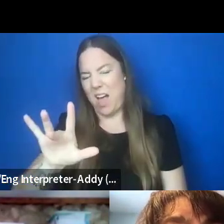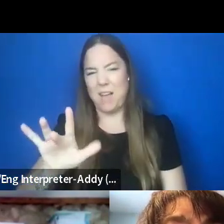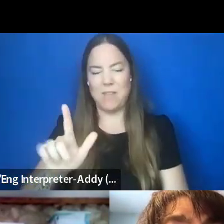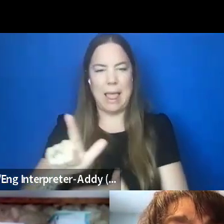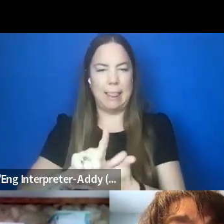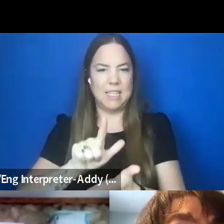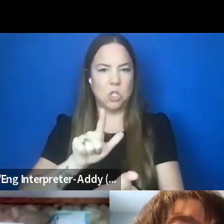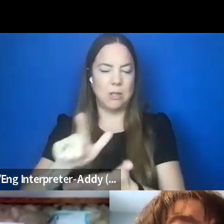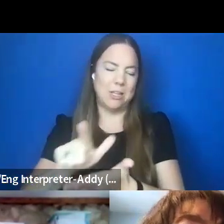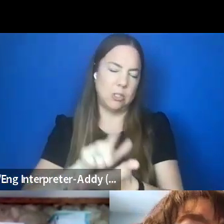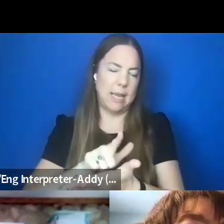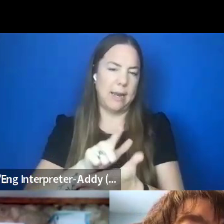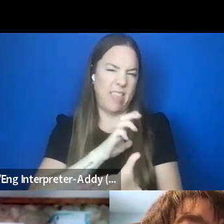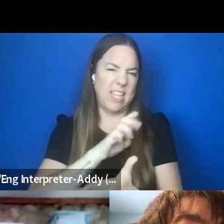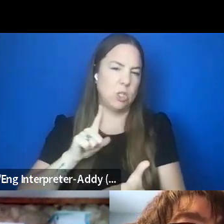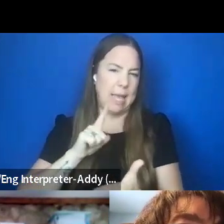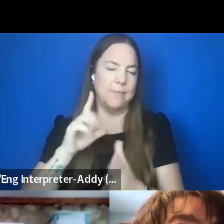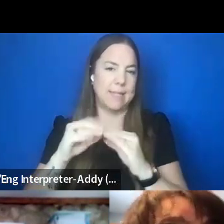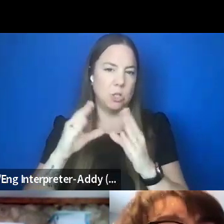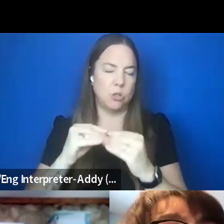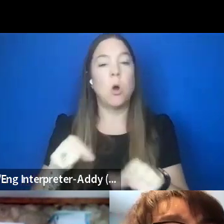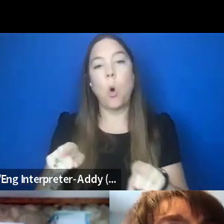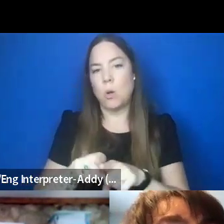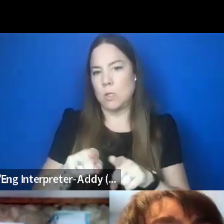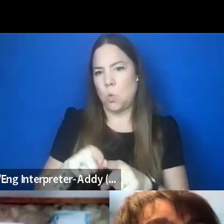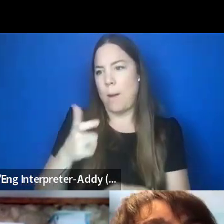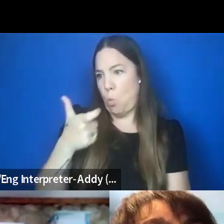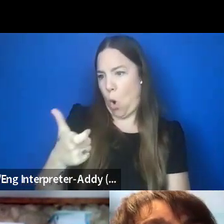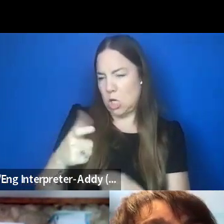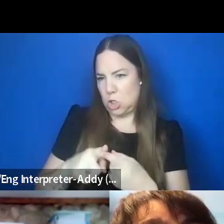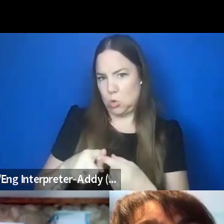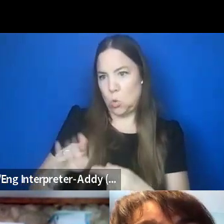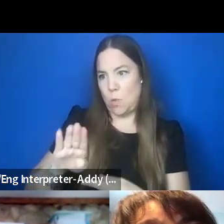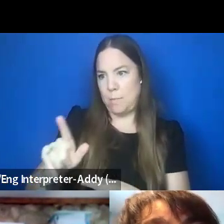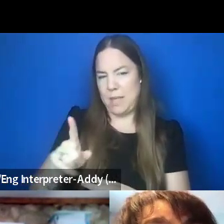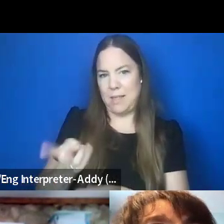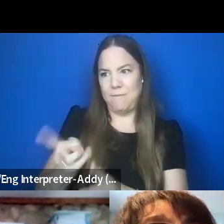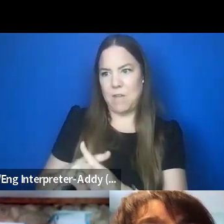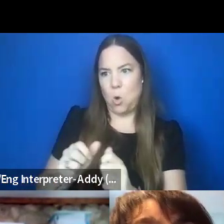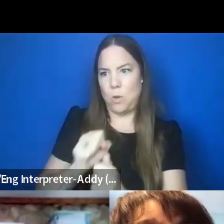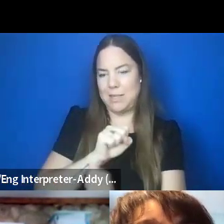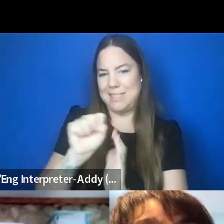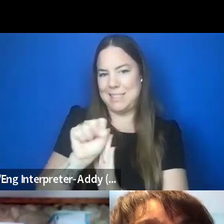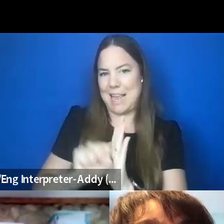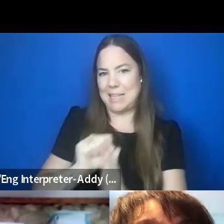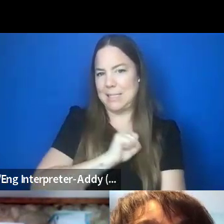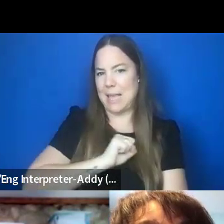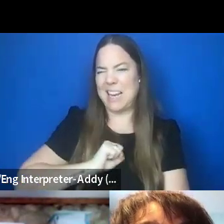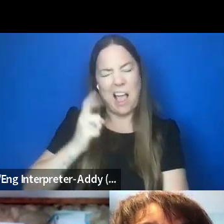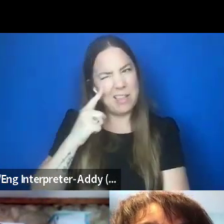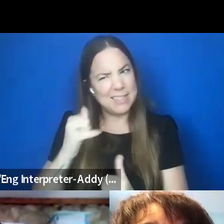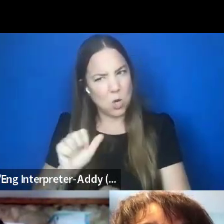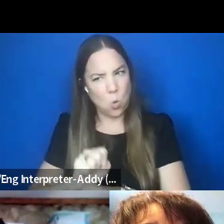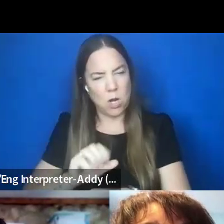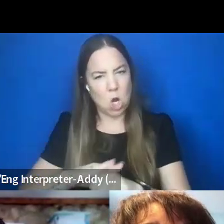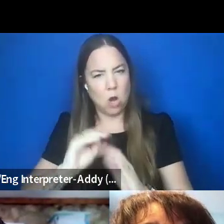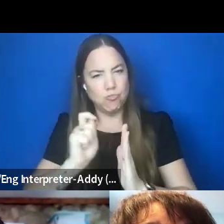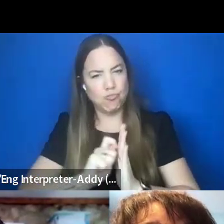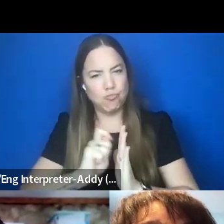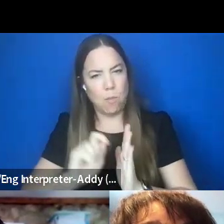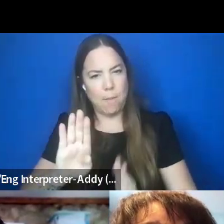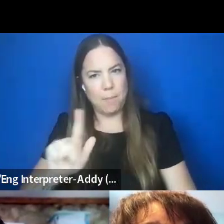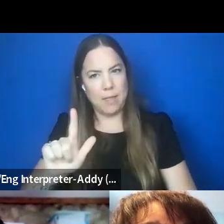Adeleigh Belyeu: I'm also watching for a bill to be pre filed over in our State Senate. That bill, I think, still being worked on, that would for the 1st time ever